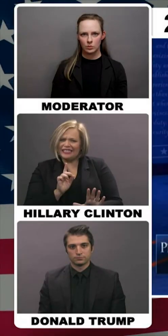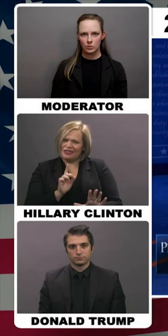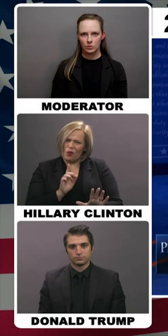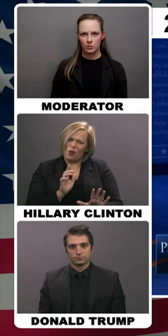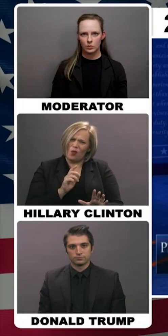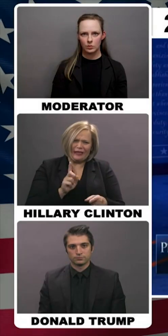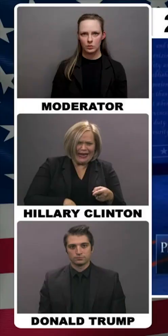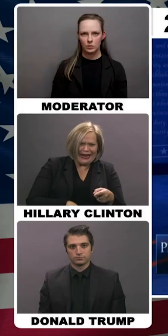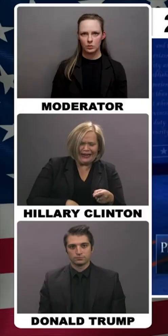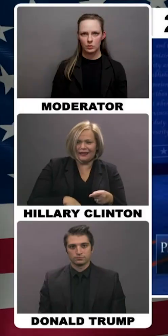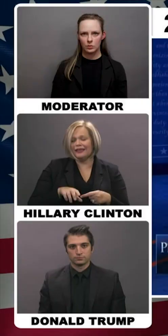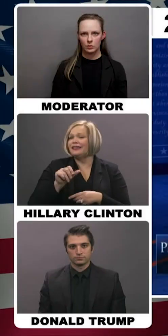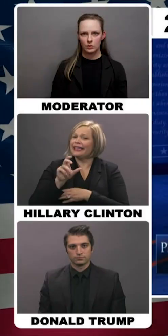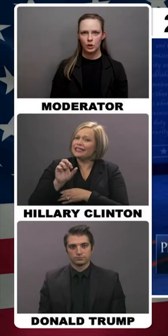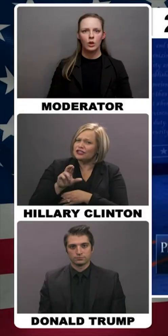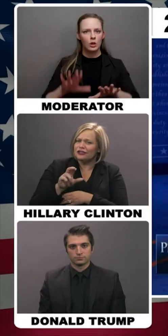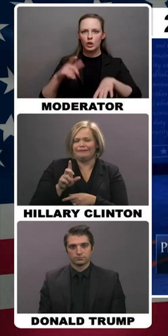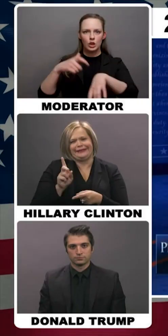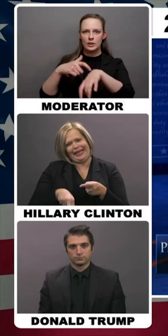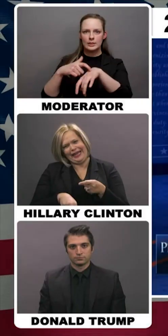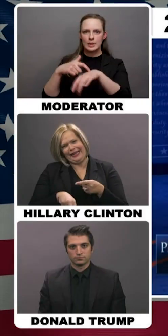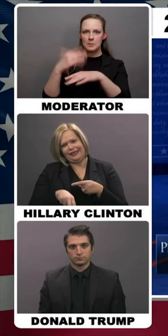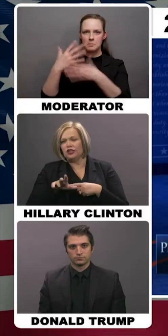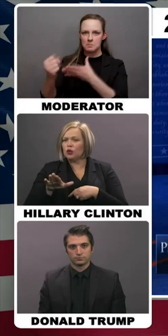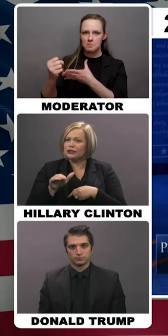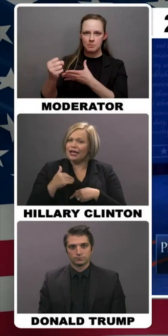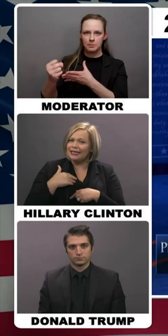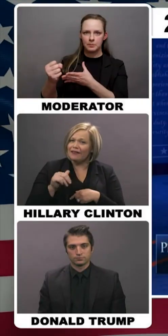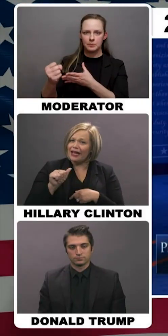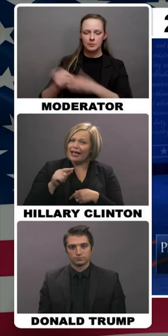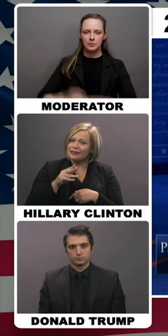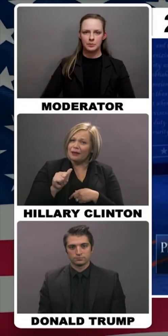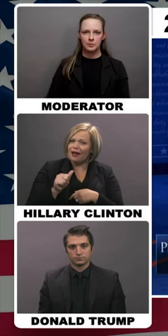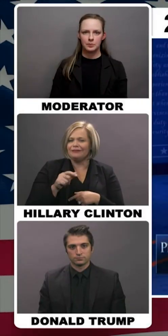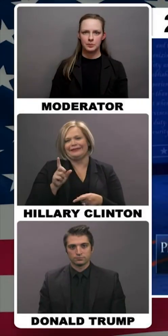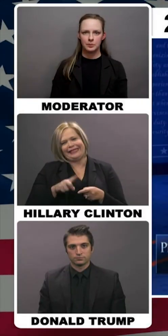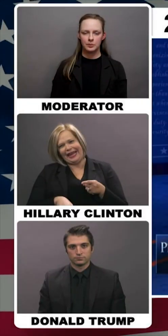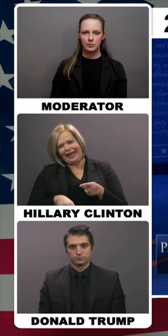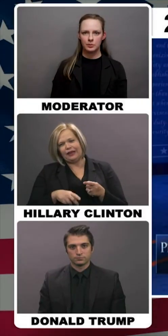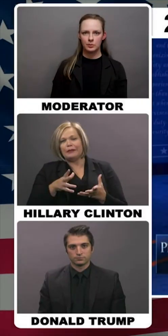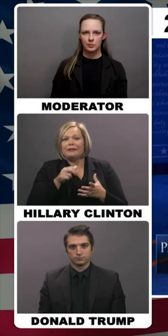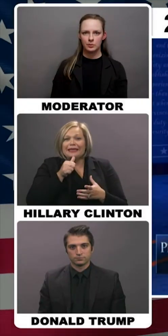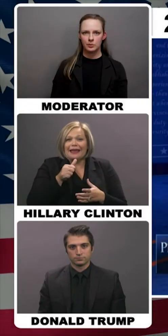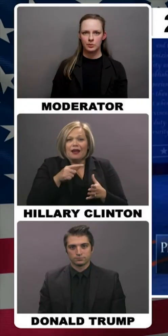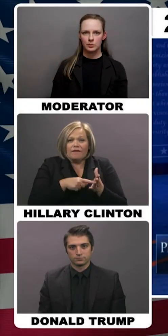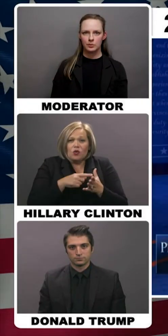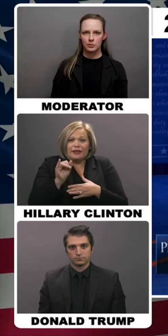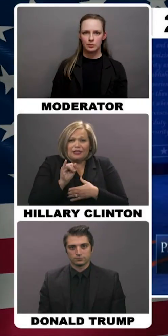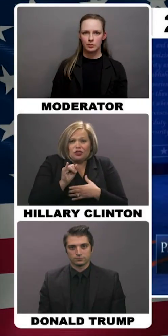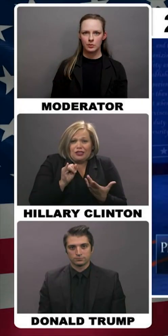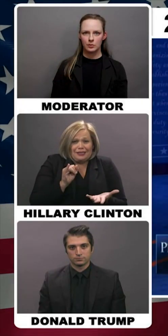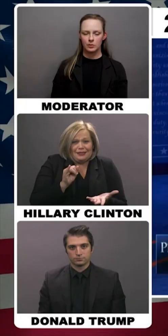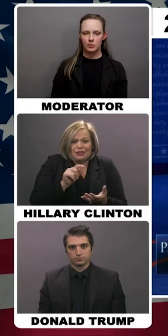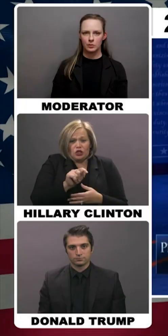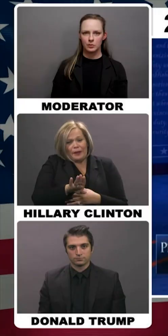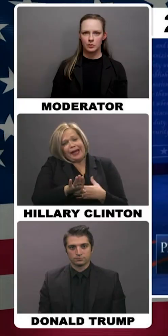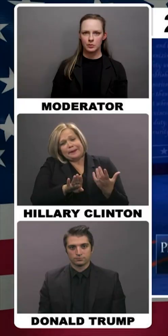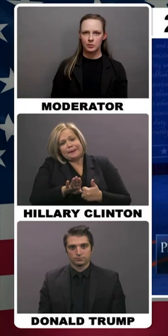your child has asthma, your time is up. You may not be able to have insurance 'cause you can't afford it, so let's fix what's broken about it.